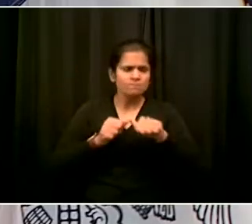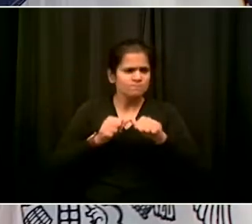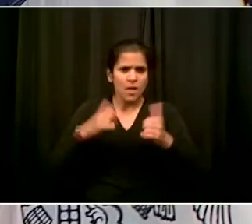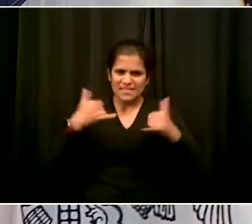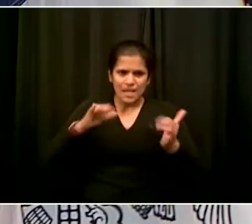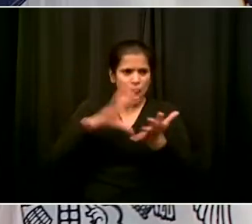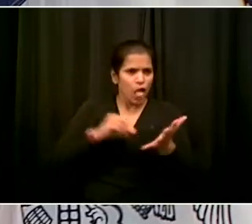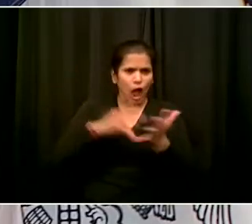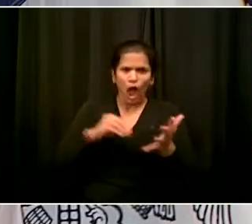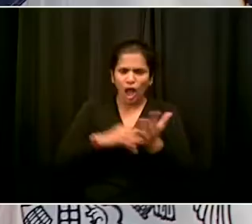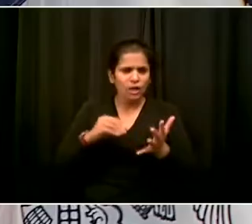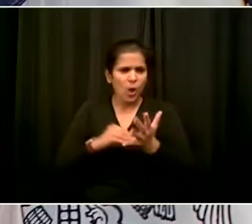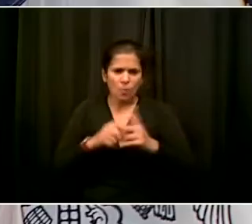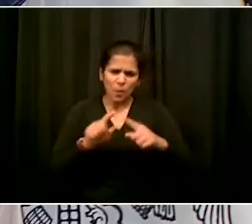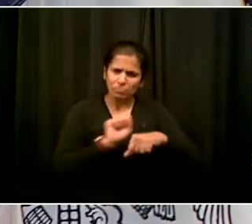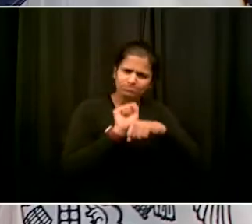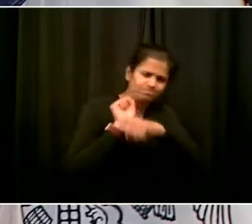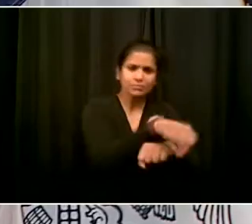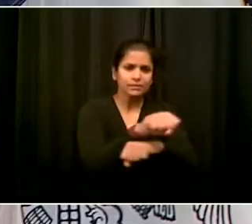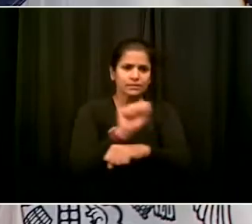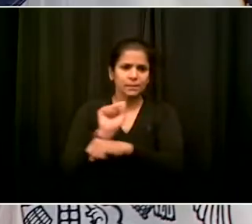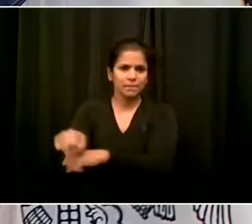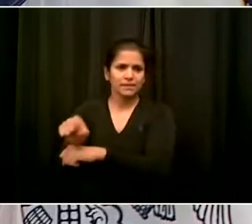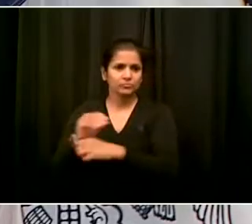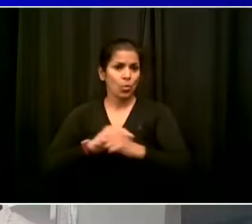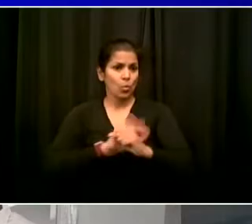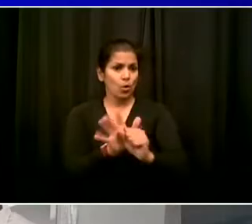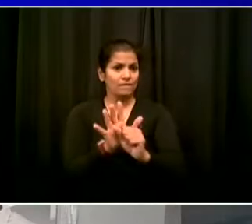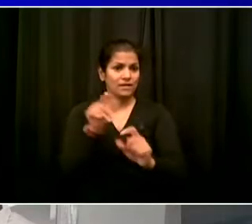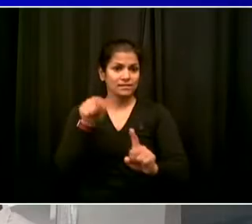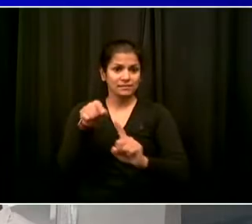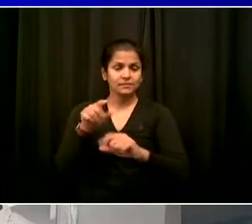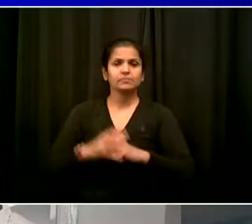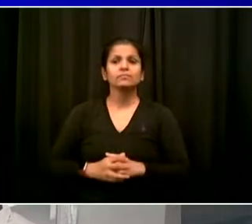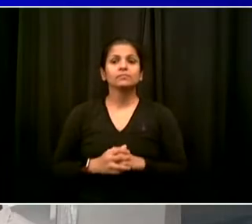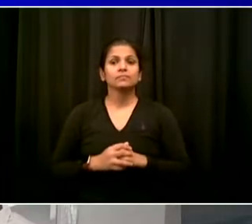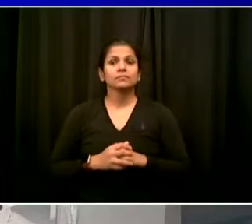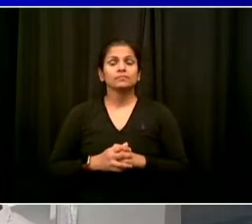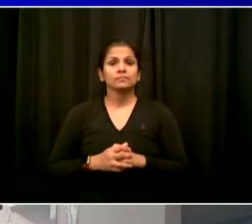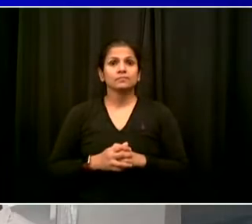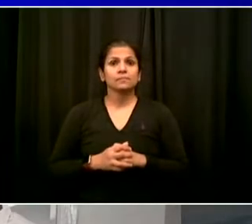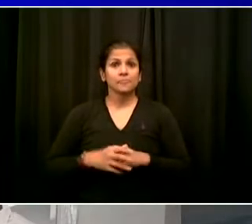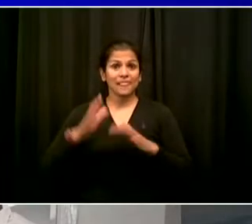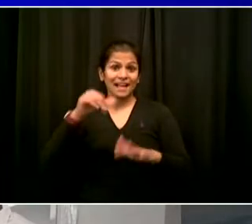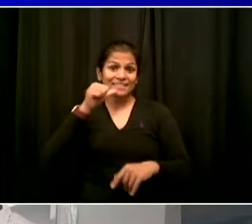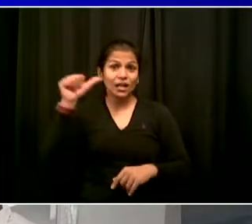PAIN, ANY OF THESE CHALLENGES. IT SHA MADE US STRONGER, MADE S CLEEAREARERAB OUOU TWHAT WE NEEO